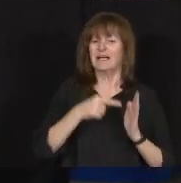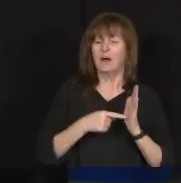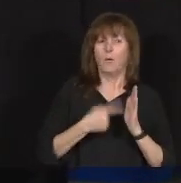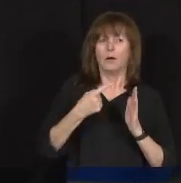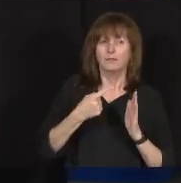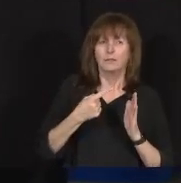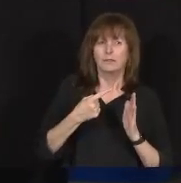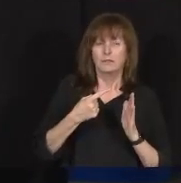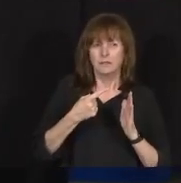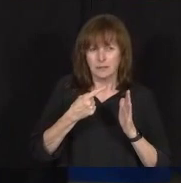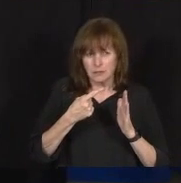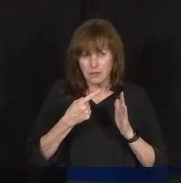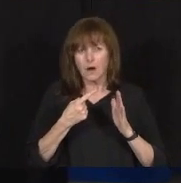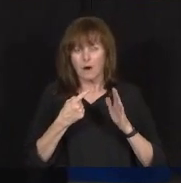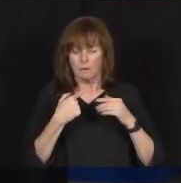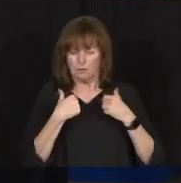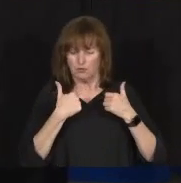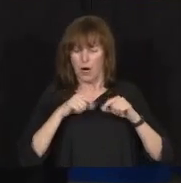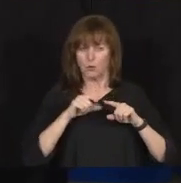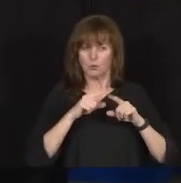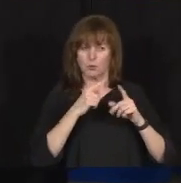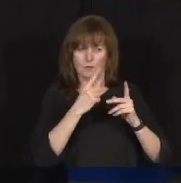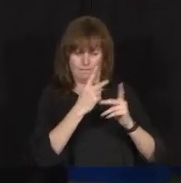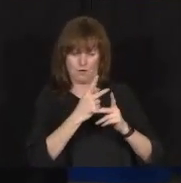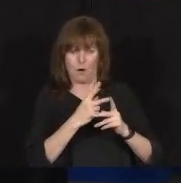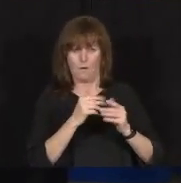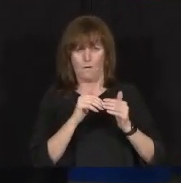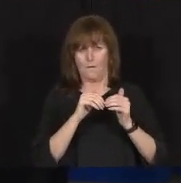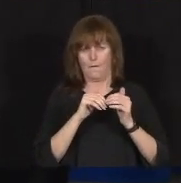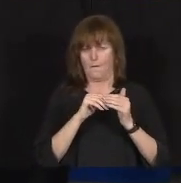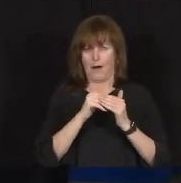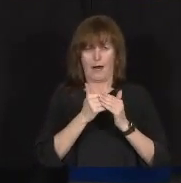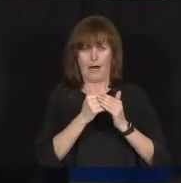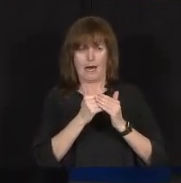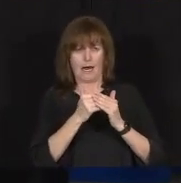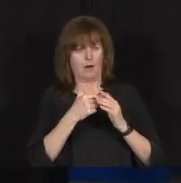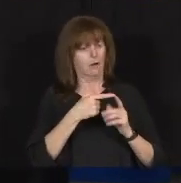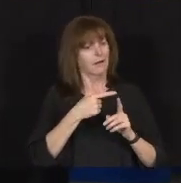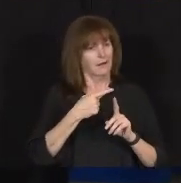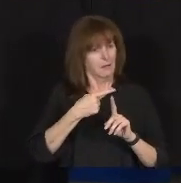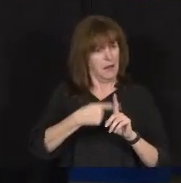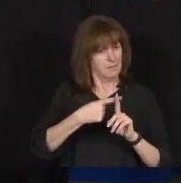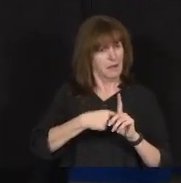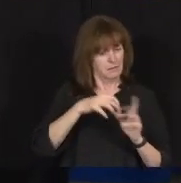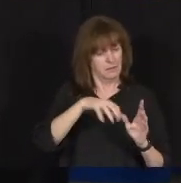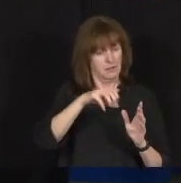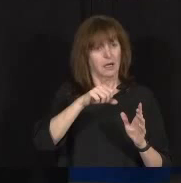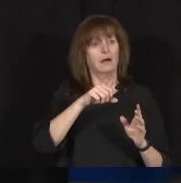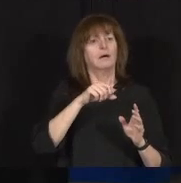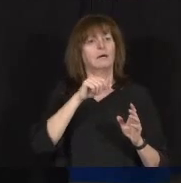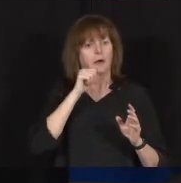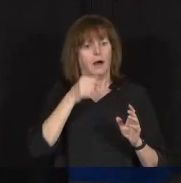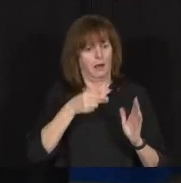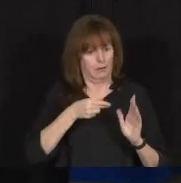a three month supply as opposed to three now. We looking at a way to resolve that for the benefit of the consumer.